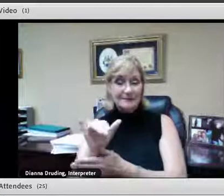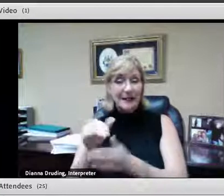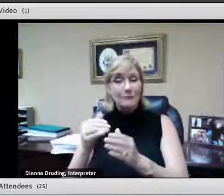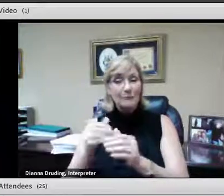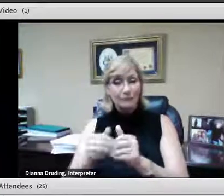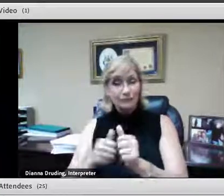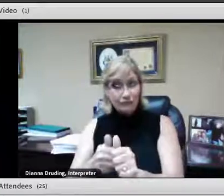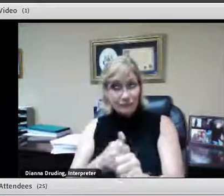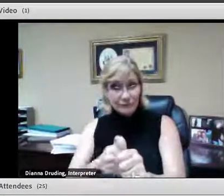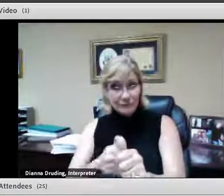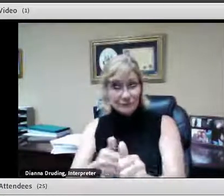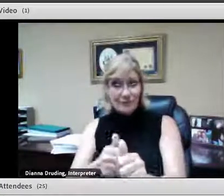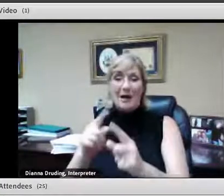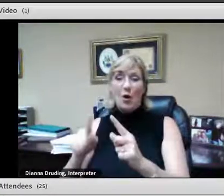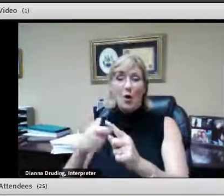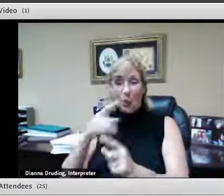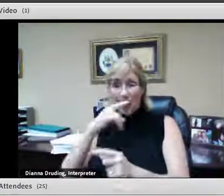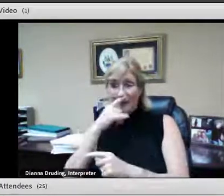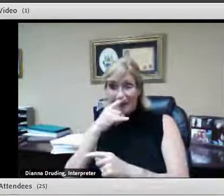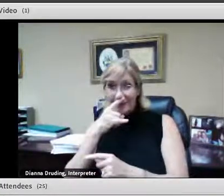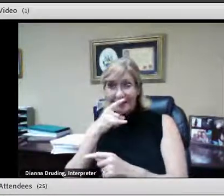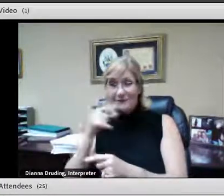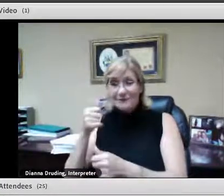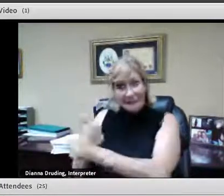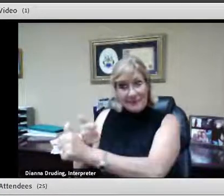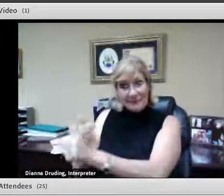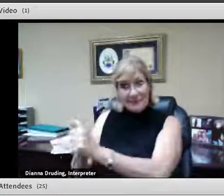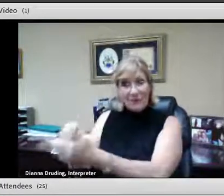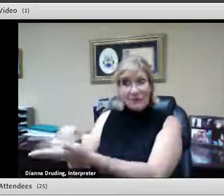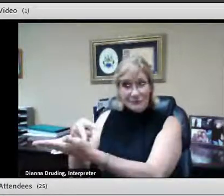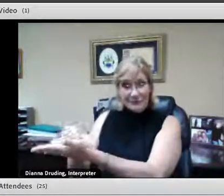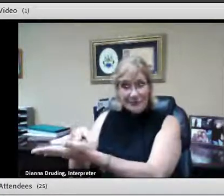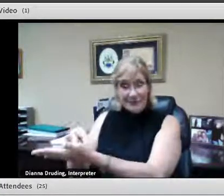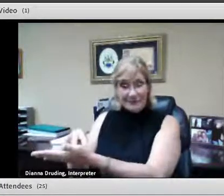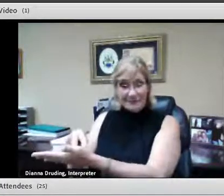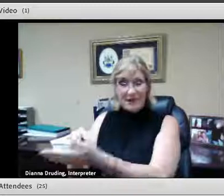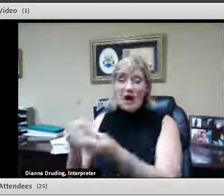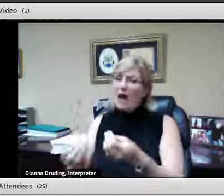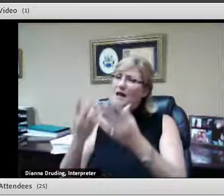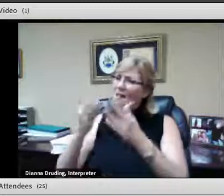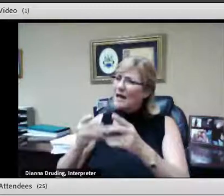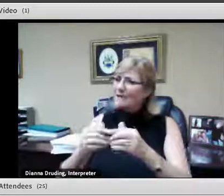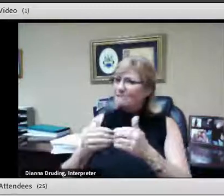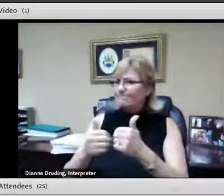while kids actually physically did the dance. Lots of ways that you can combine STEM with the arts